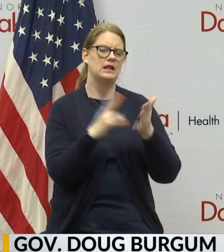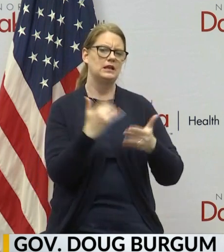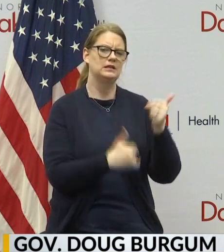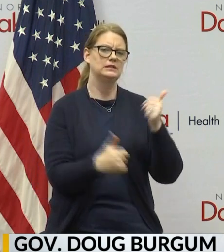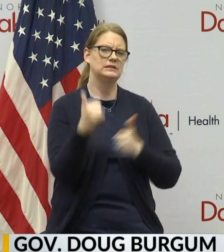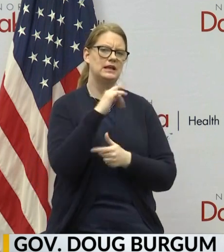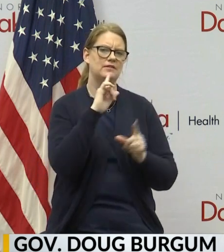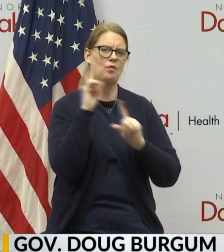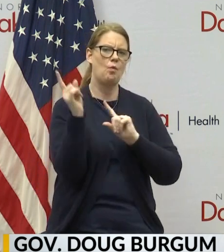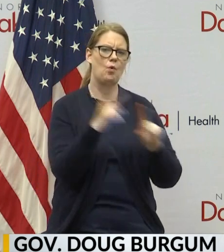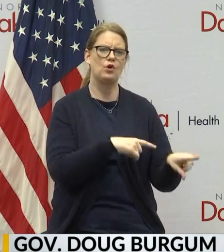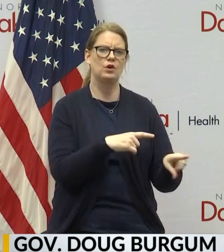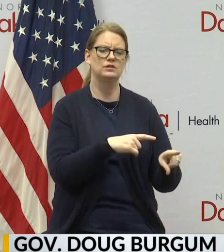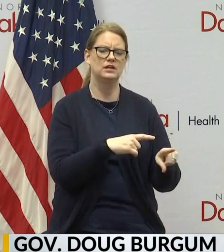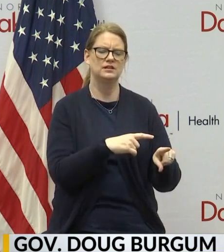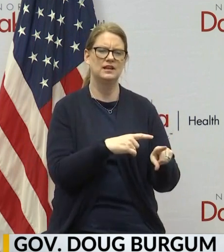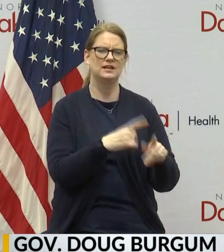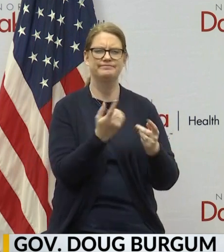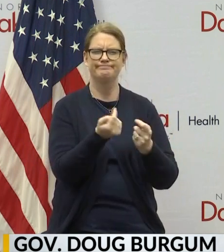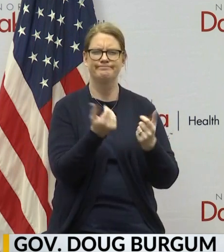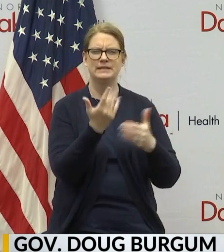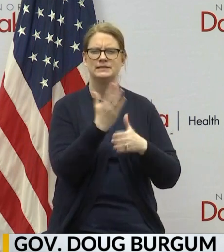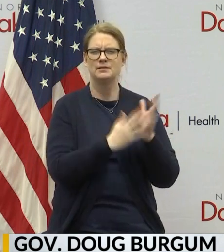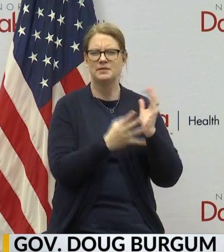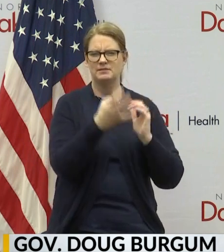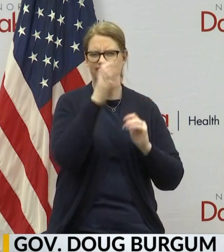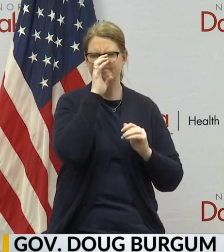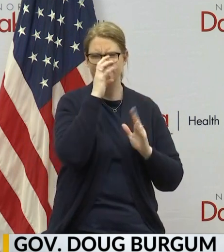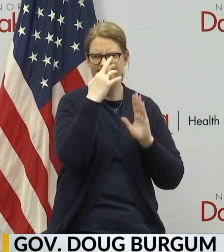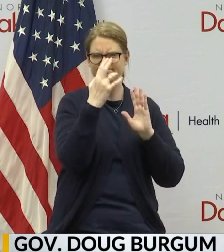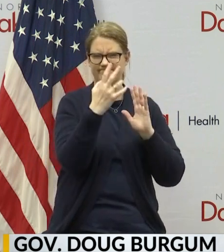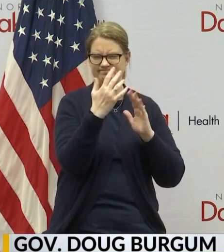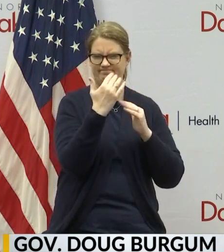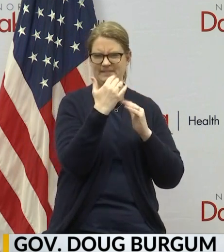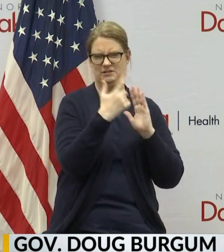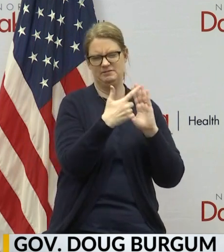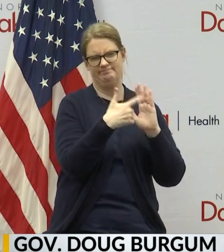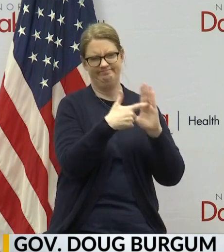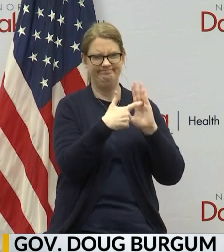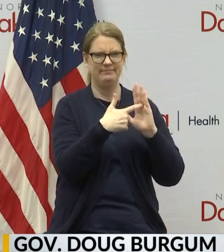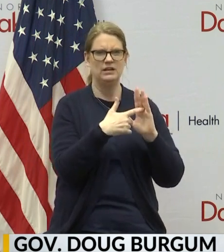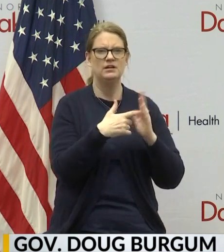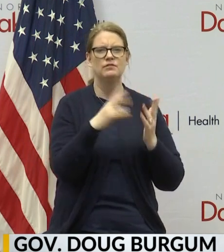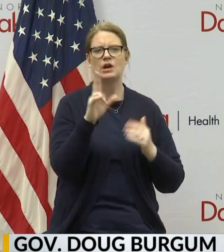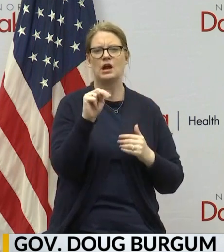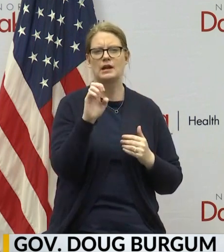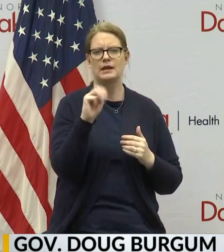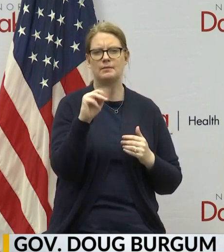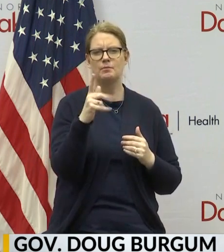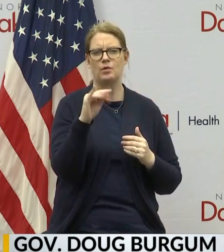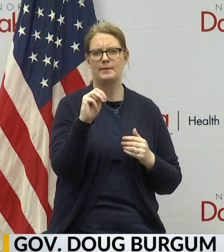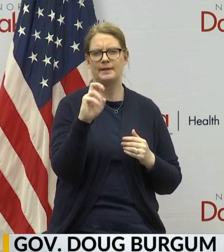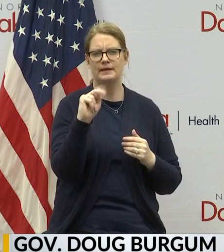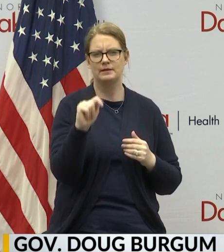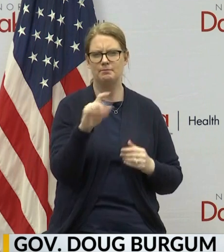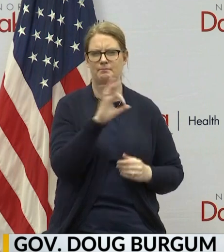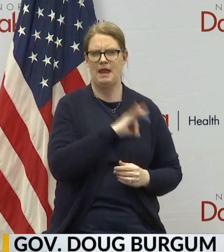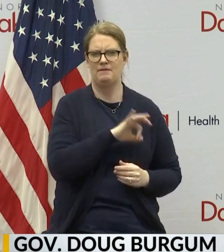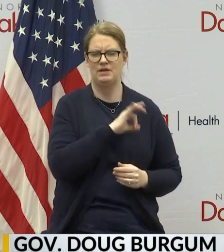NEXT UP IS THE SECOND EXECUTIVE ORDER, LAST WEEK, WE SIGN AN EXECUTIVE ORDER TO CUT RED TAPE